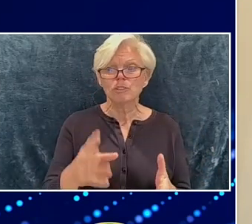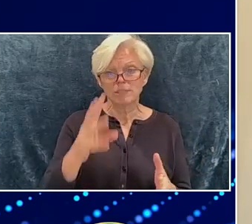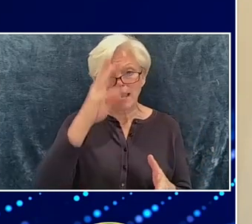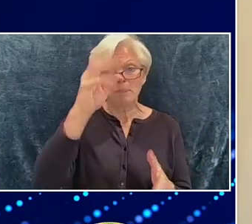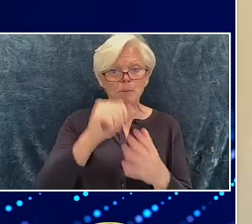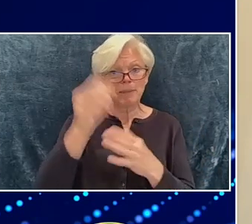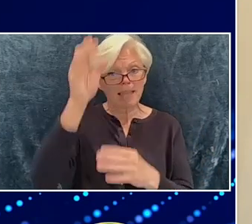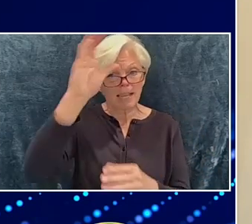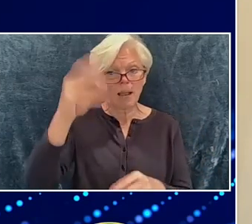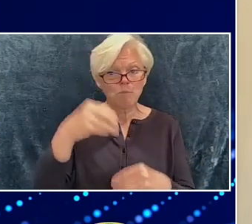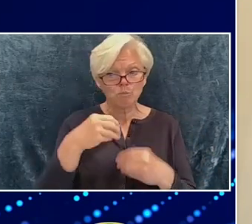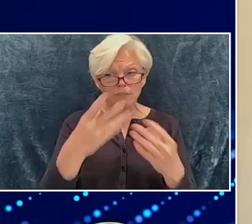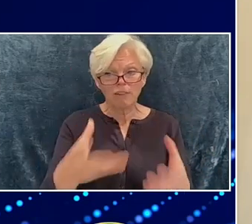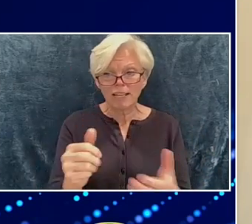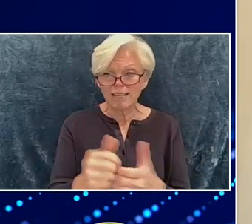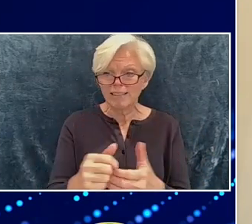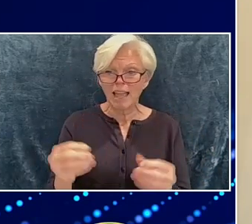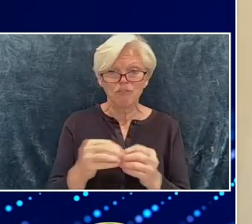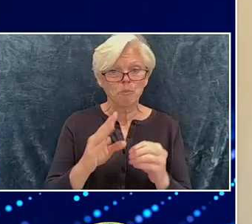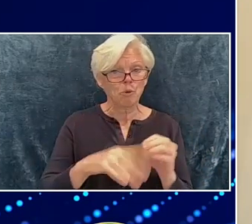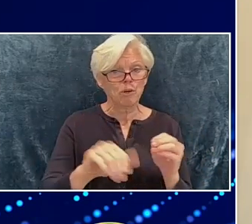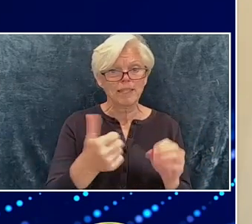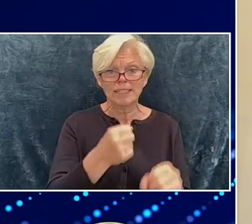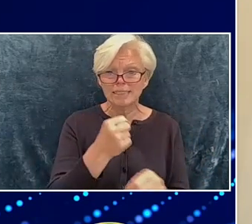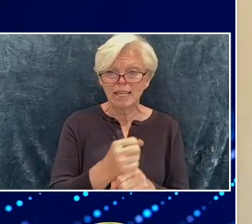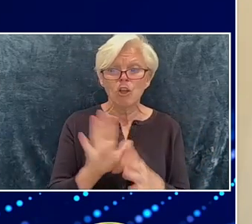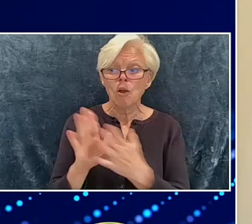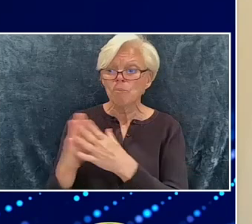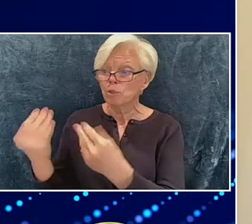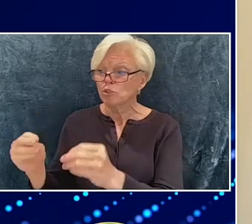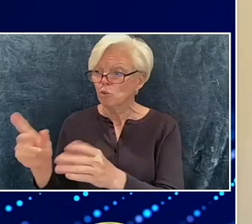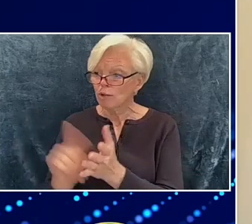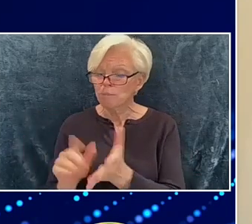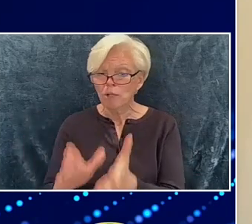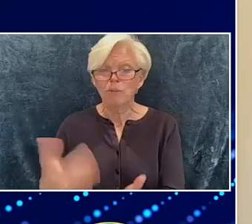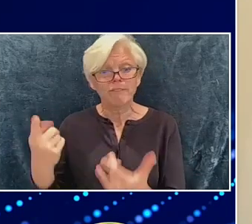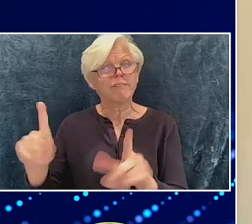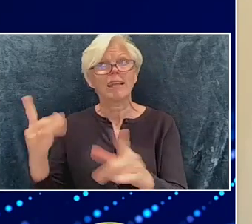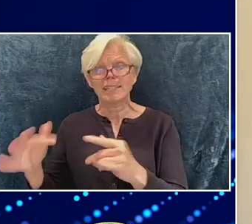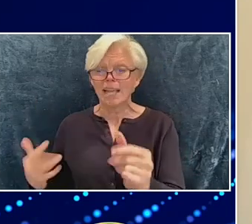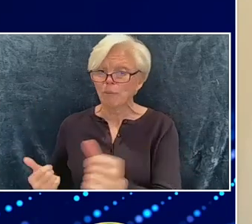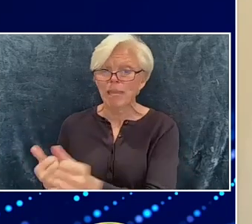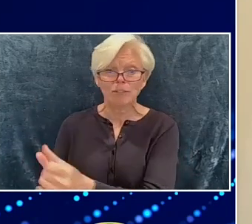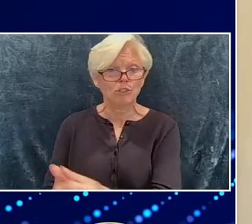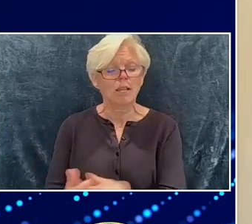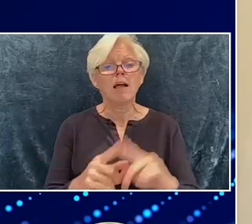bookstores and publishers just now catching up. I'd be happy to document specific examples of the aforementioned